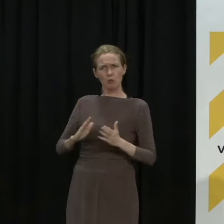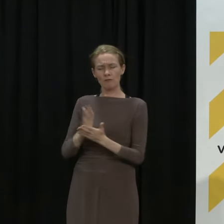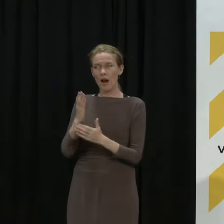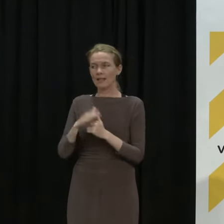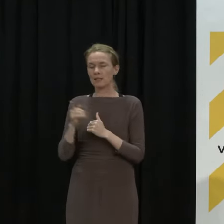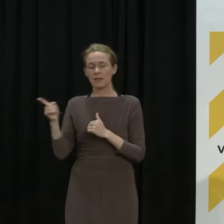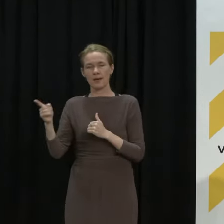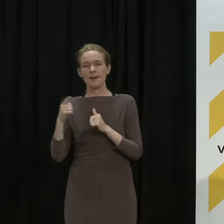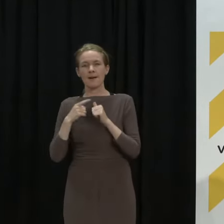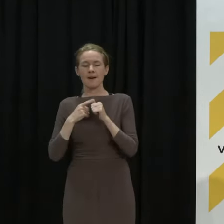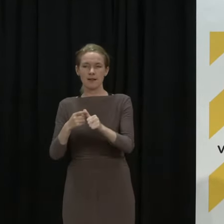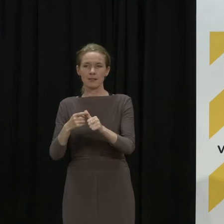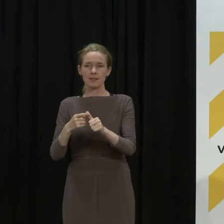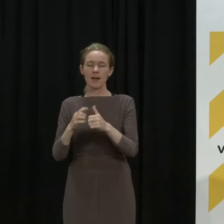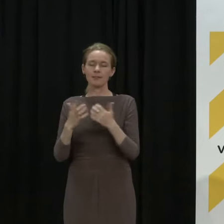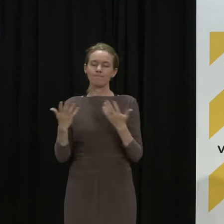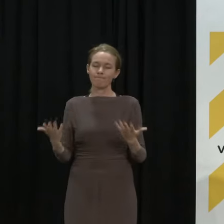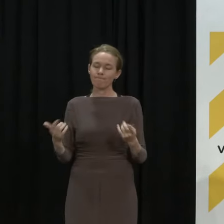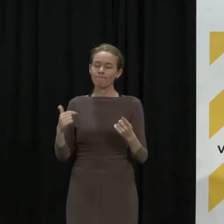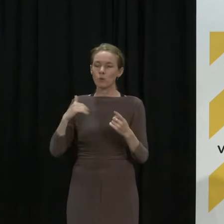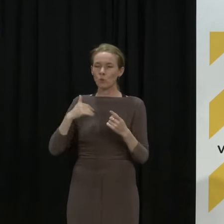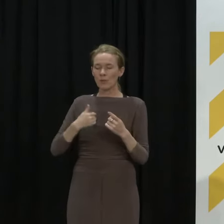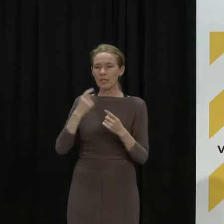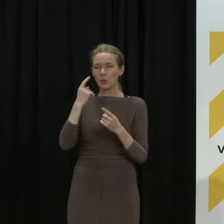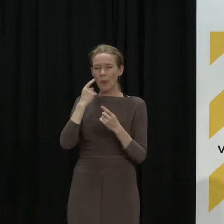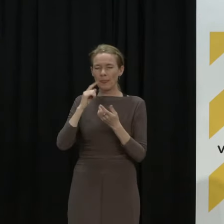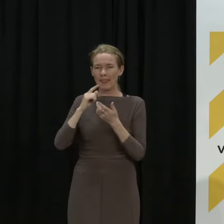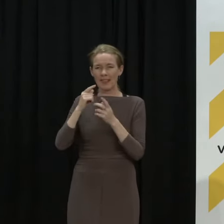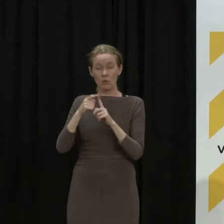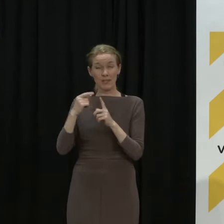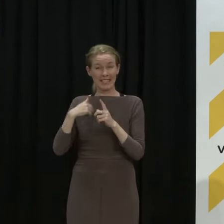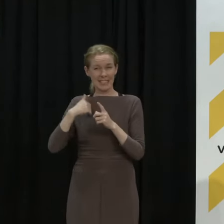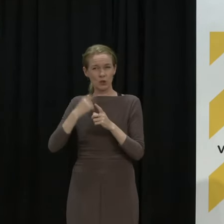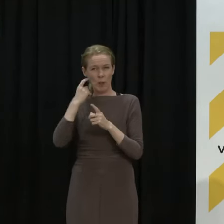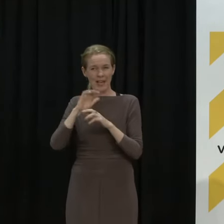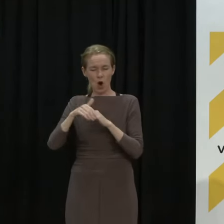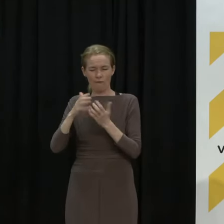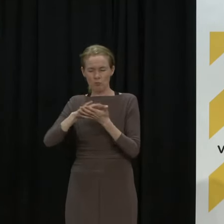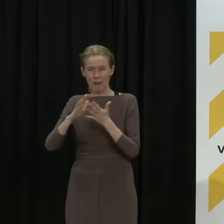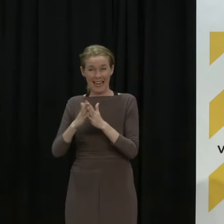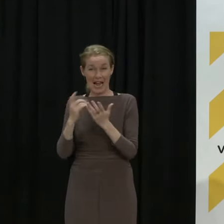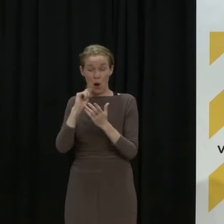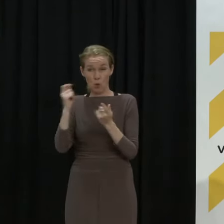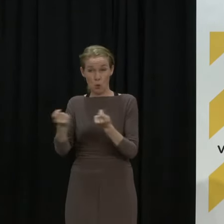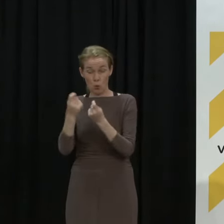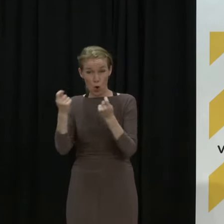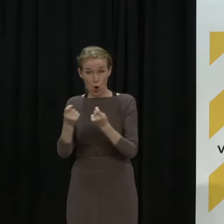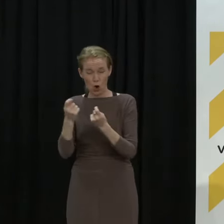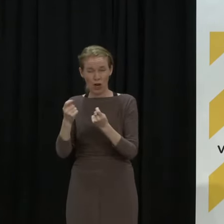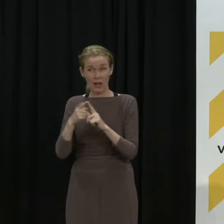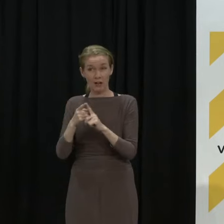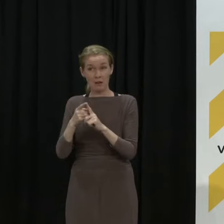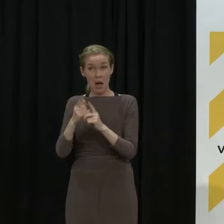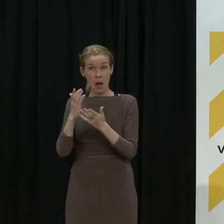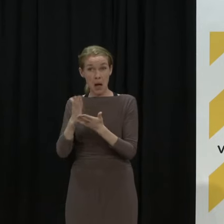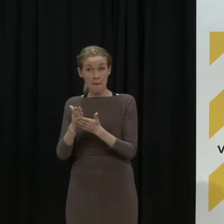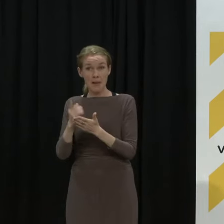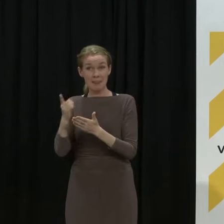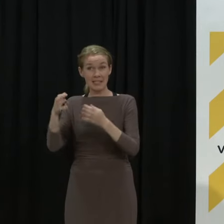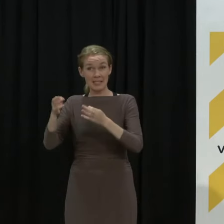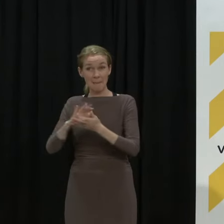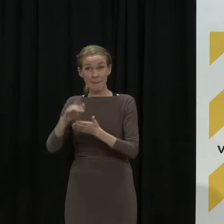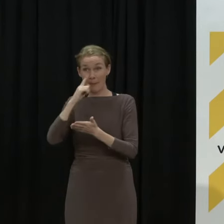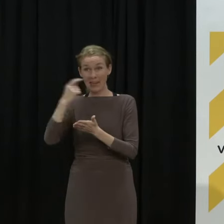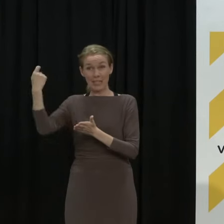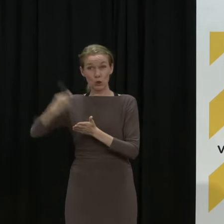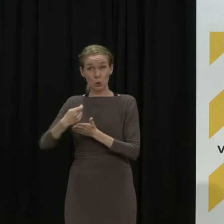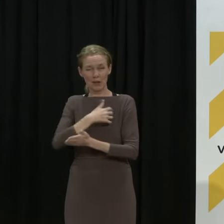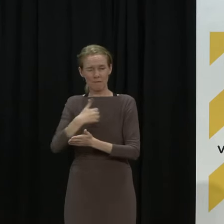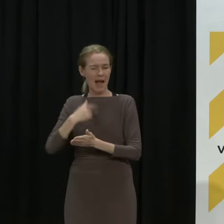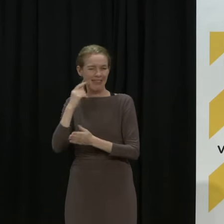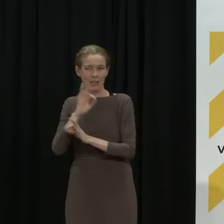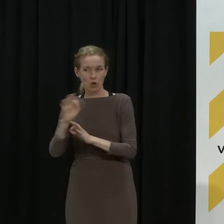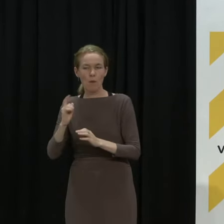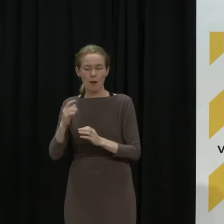public need can you do this?